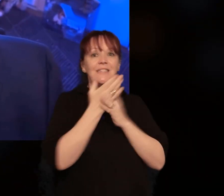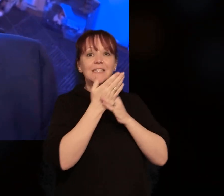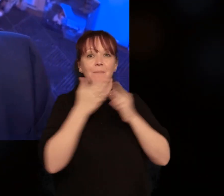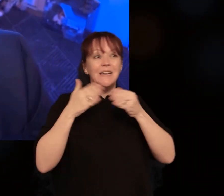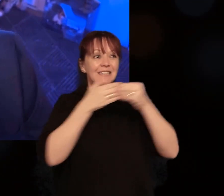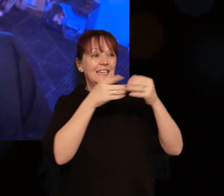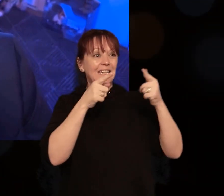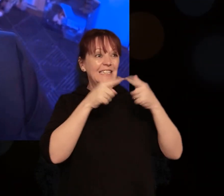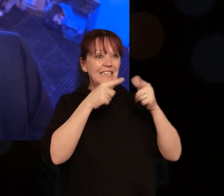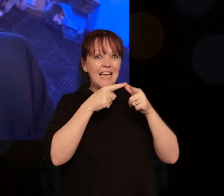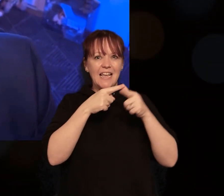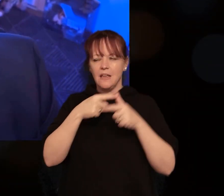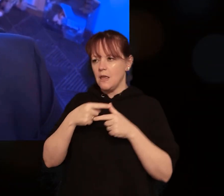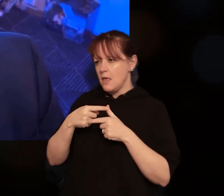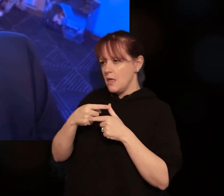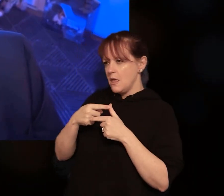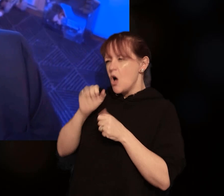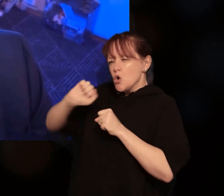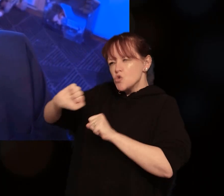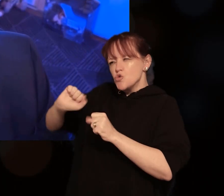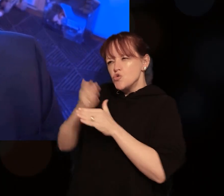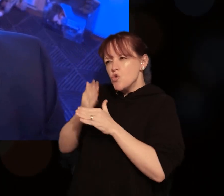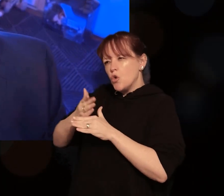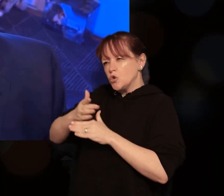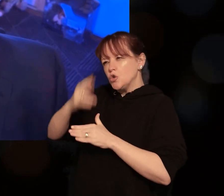I'm coming for your title soon, Morgan. I swear. LAUGHS